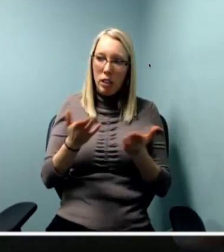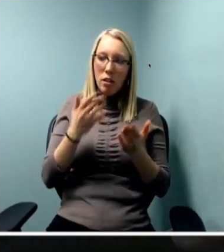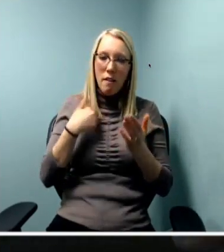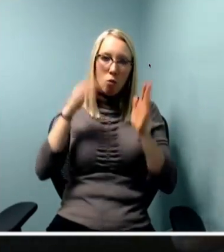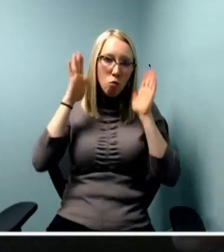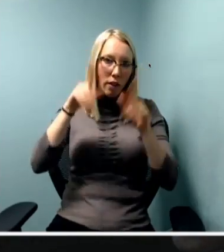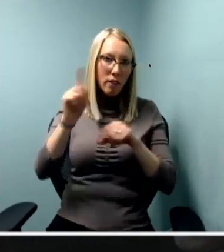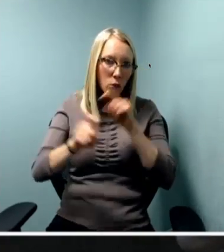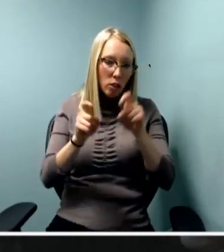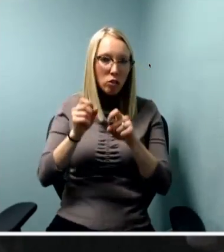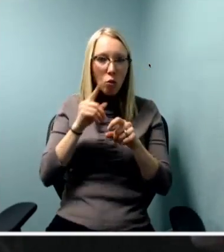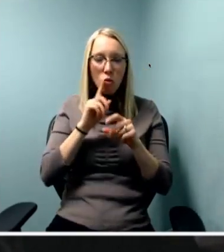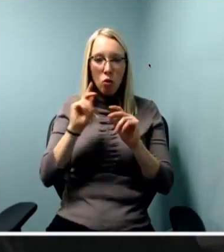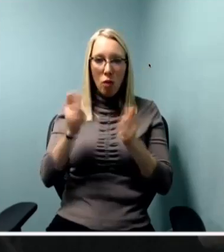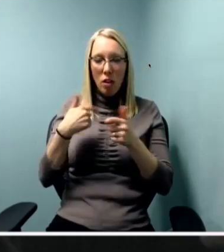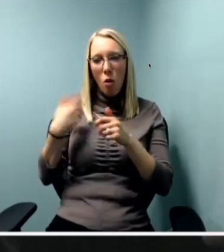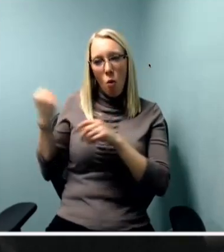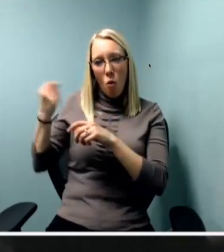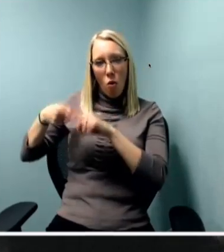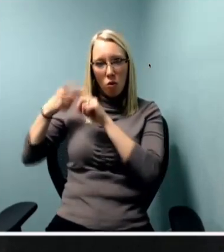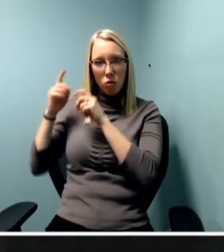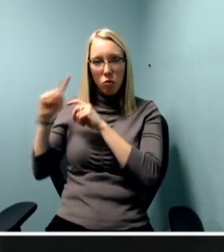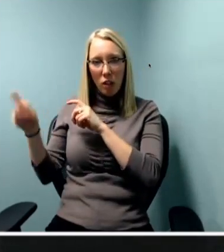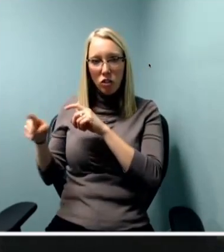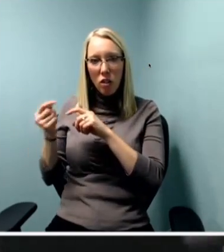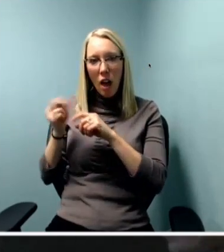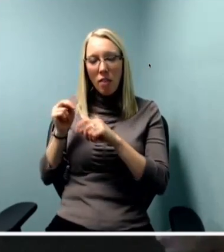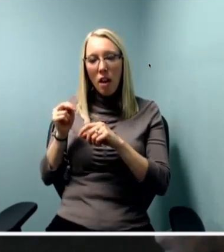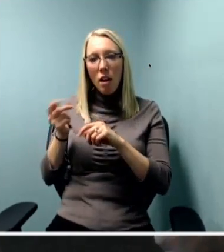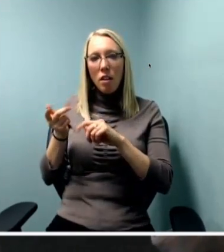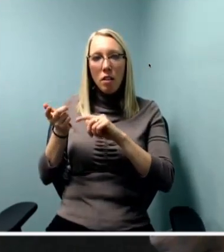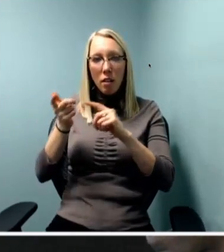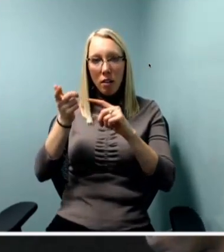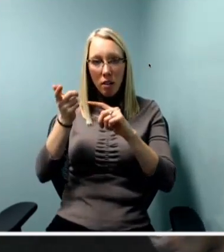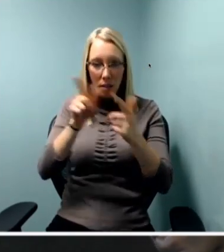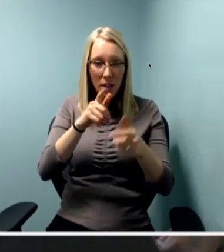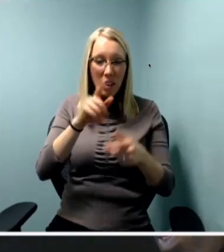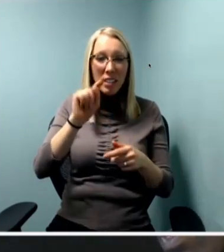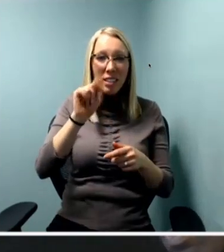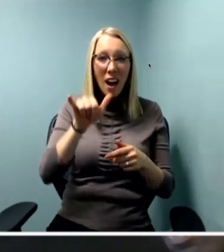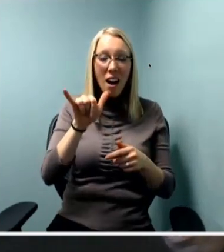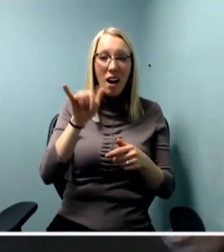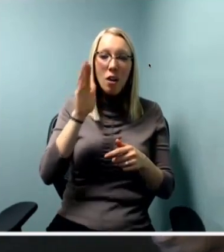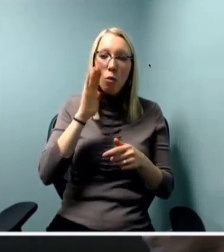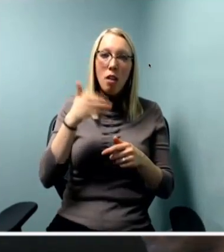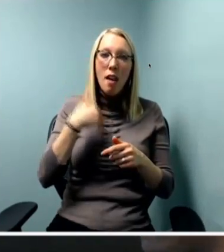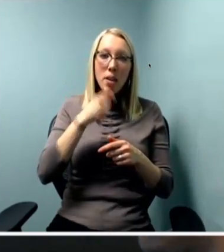please remember, we'll wait for Ty to come with the microphone